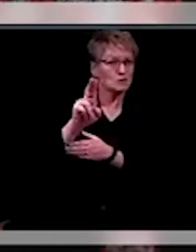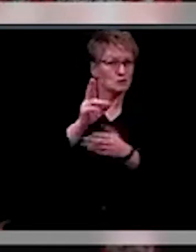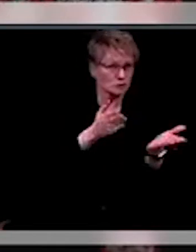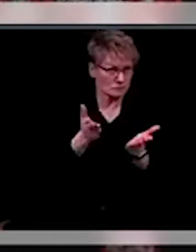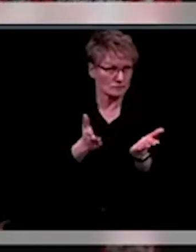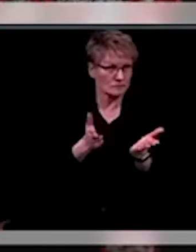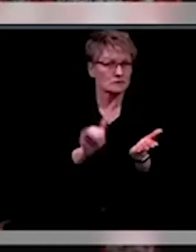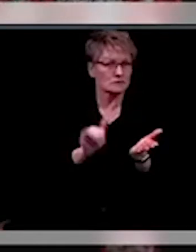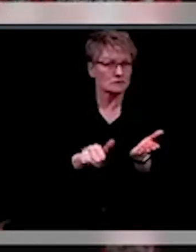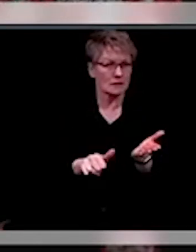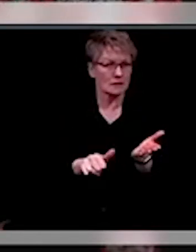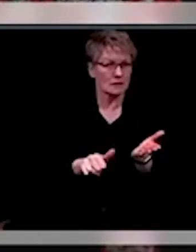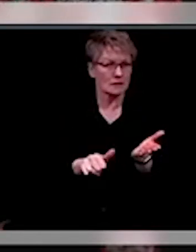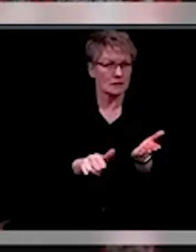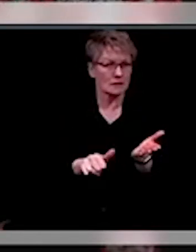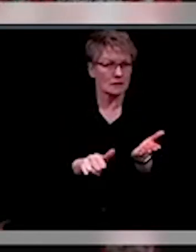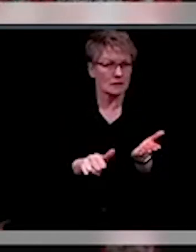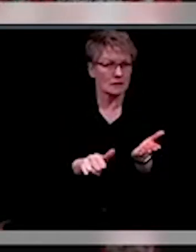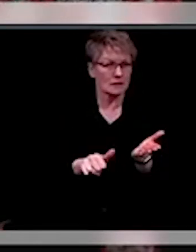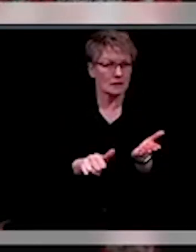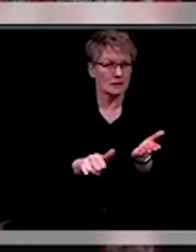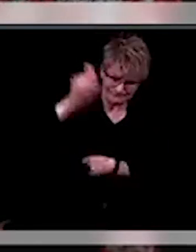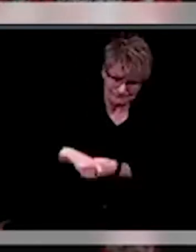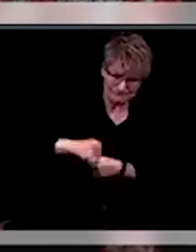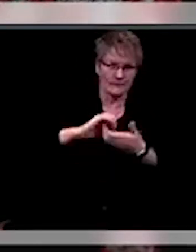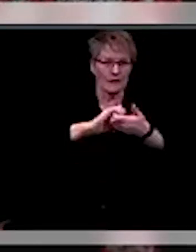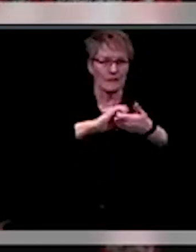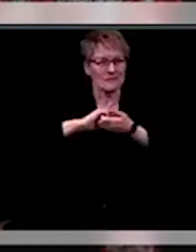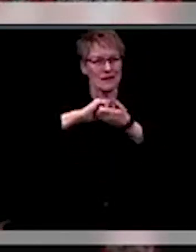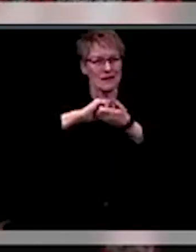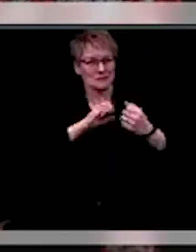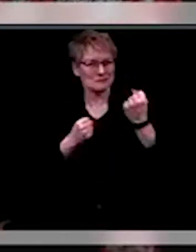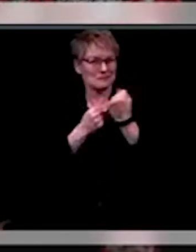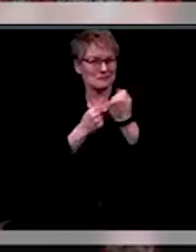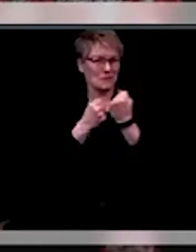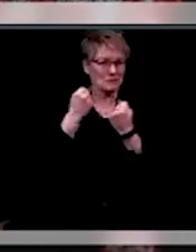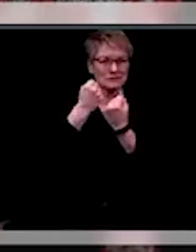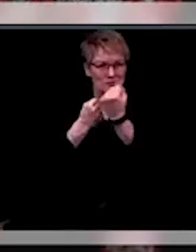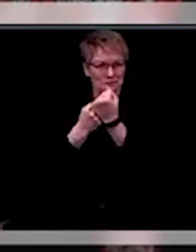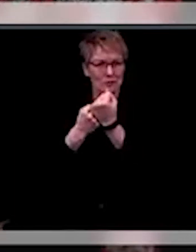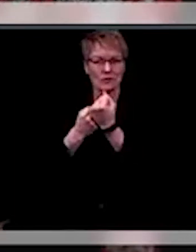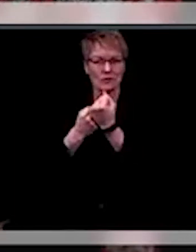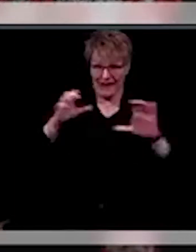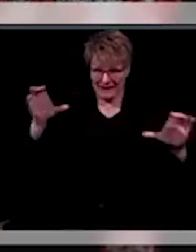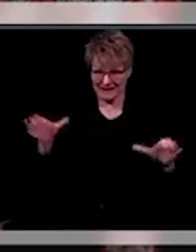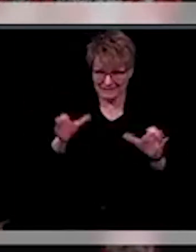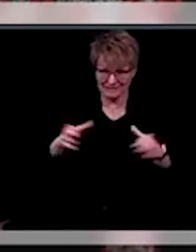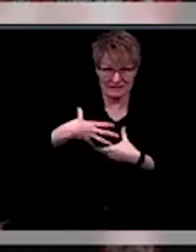together and reduce our activities so we can respond to the higher risk. If you've had a